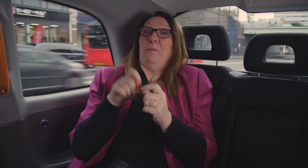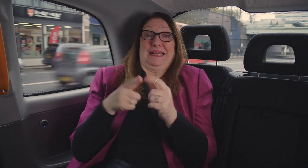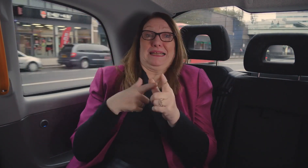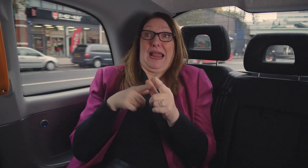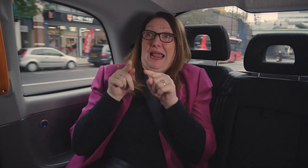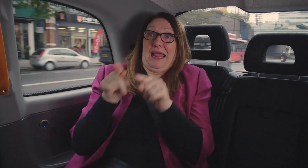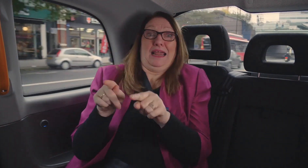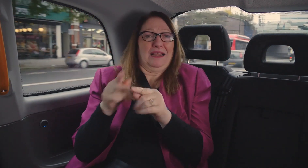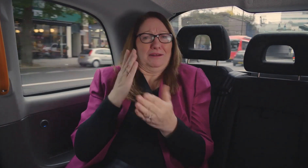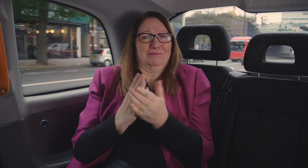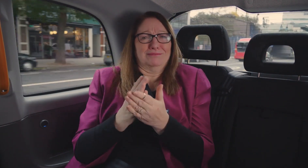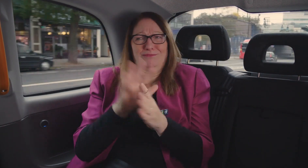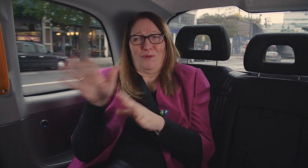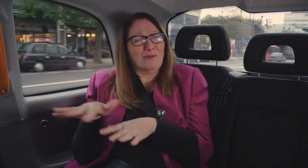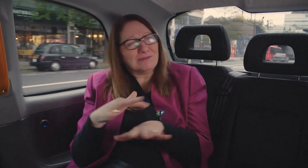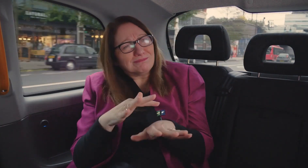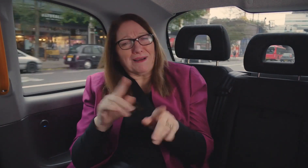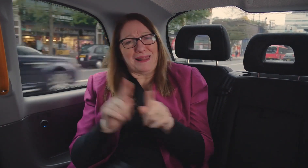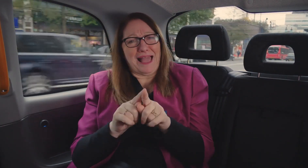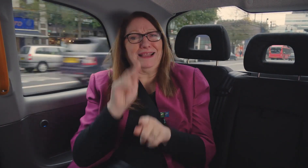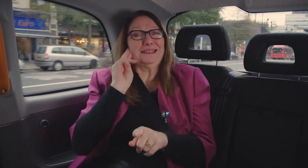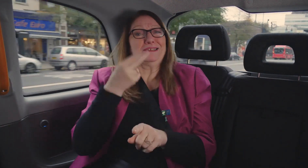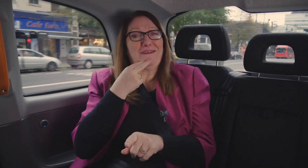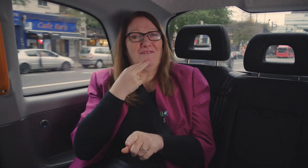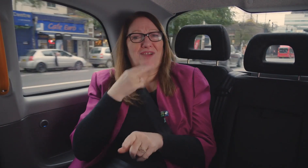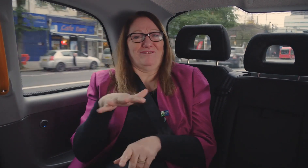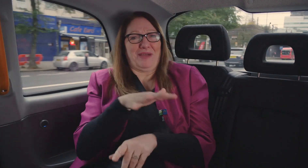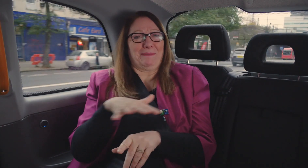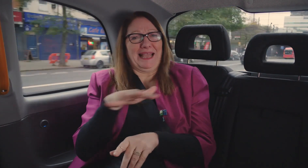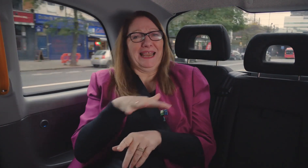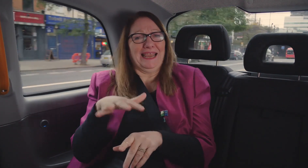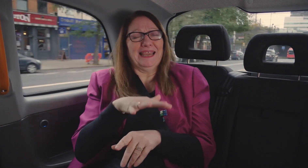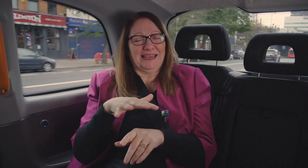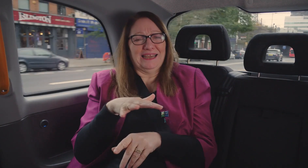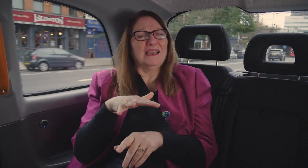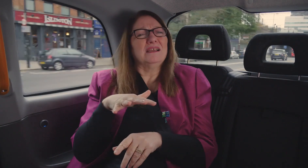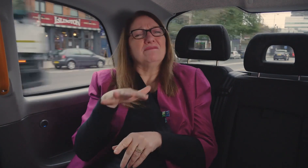The BDA is also like a Deaf family.